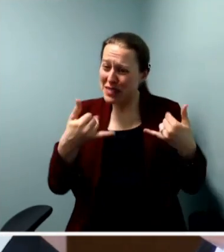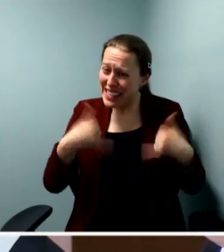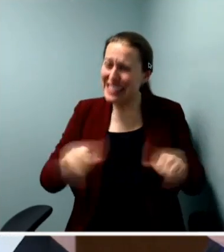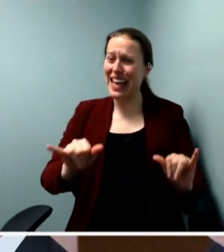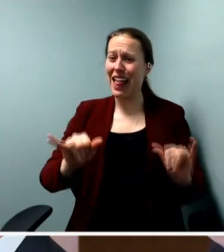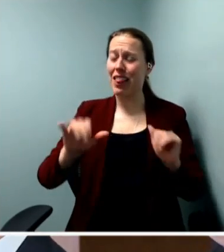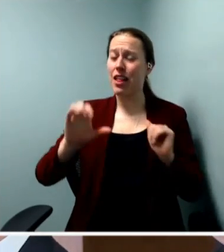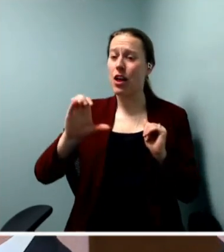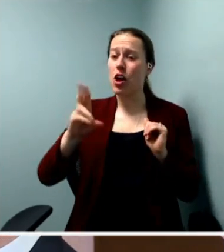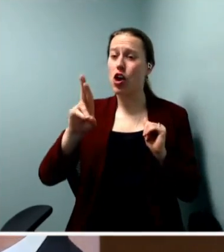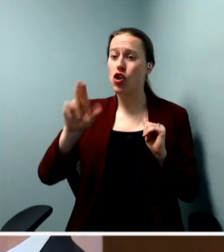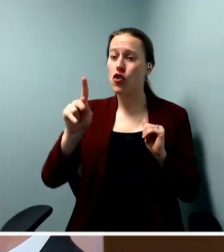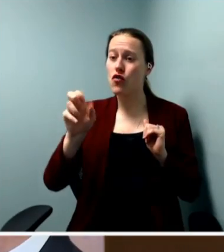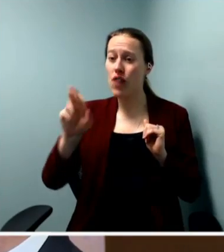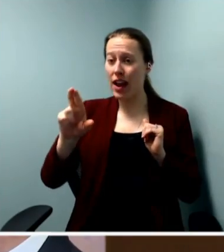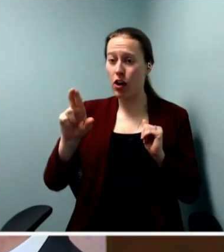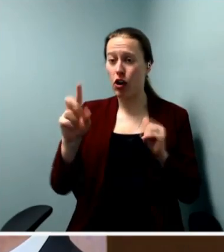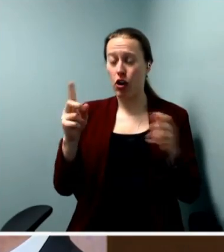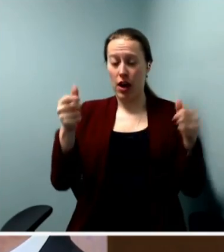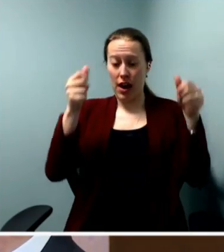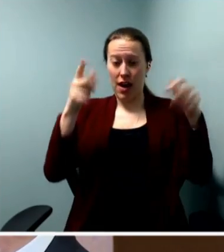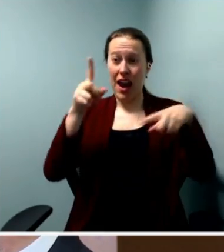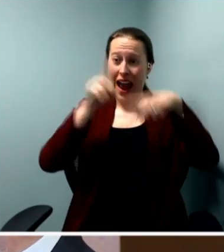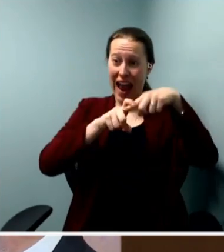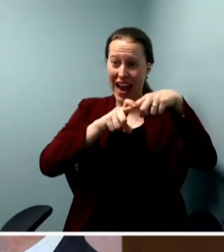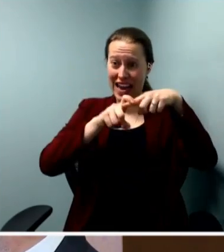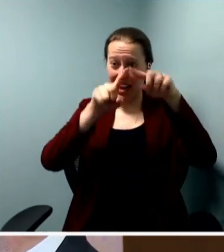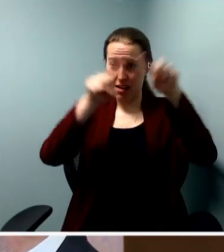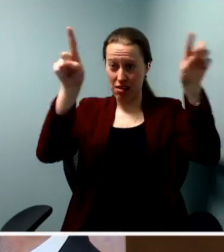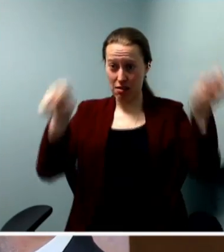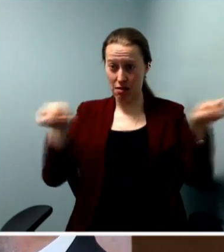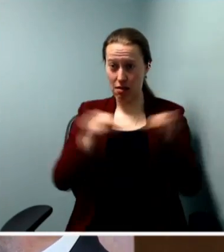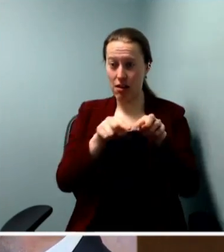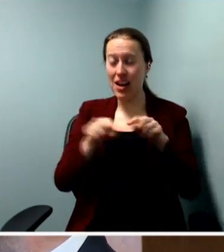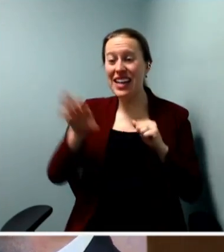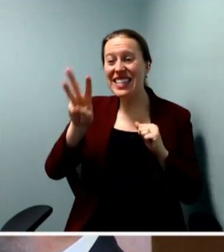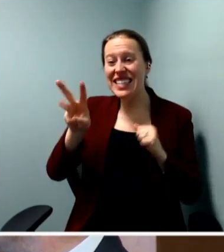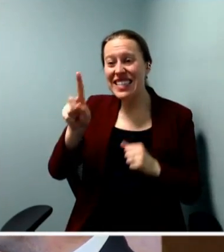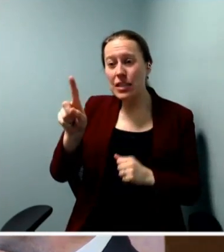at 61 inches as the center in museums! Why?